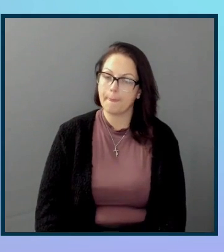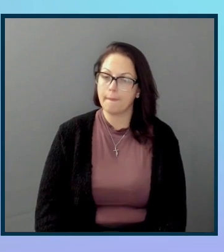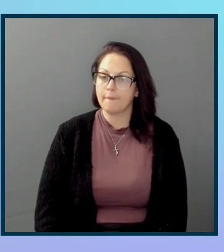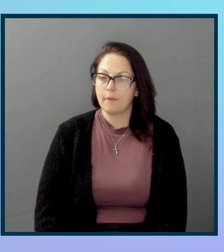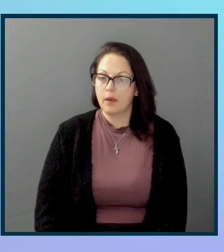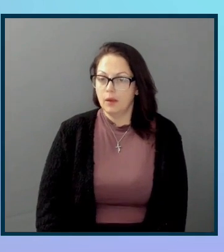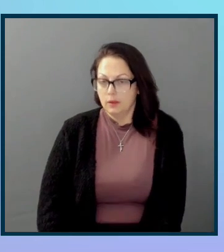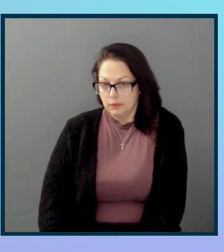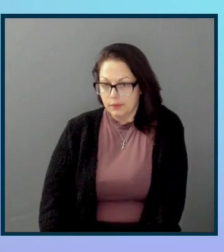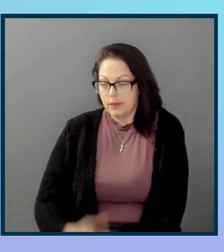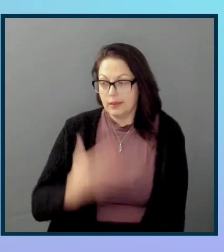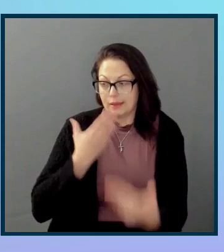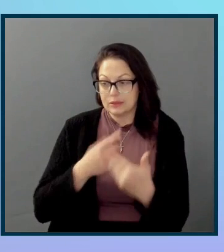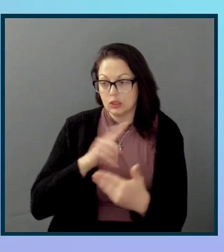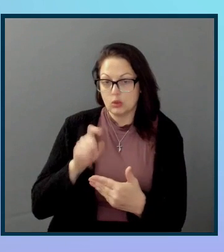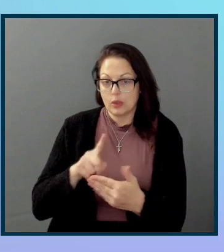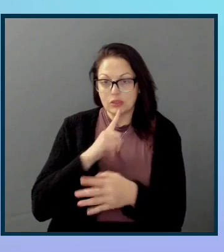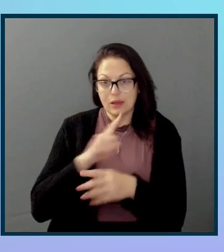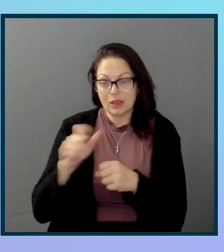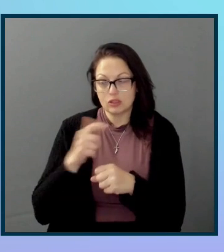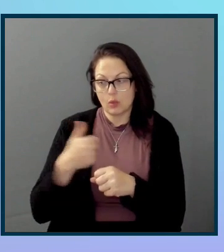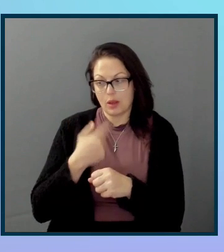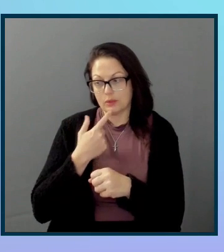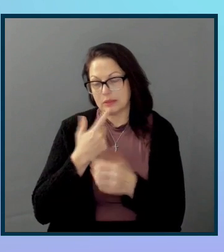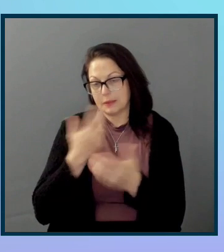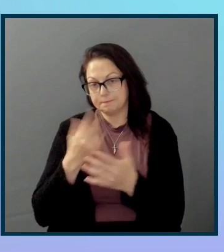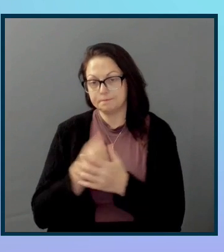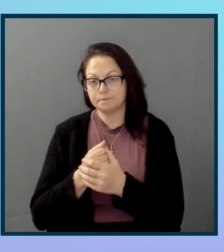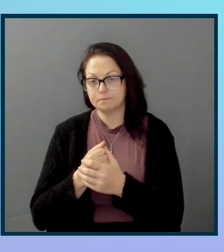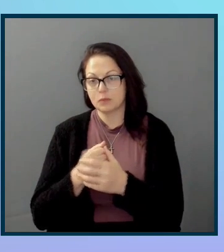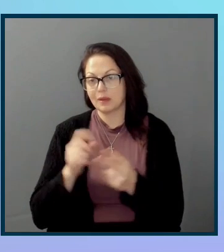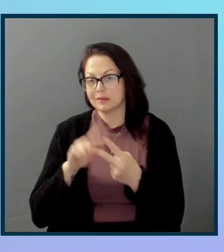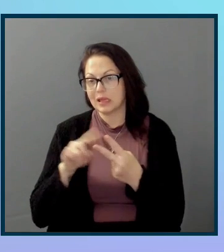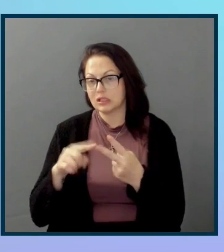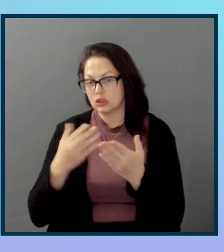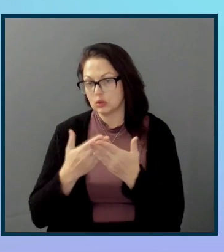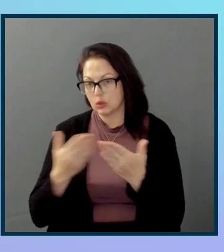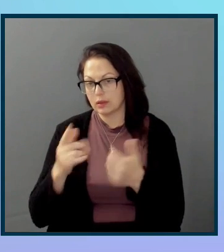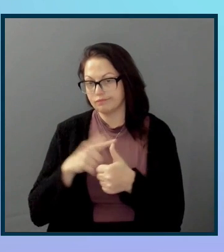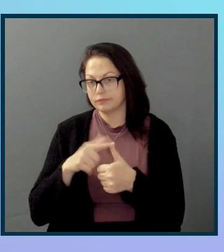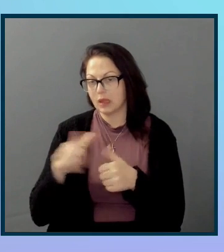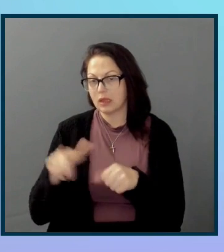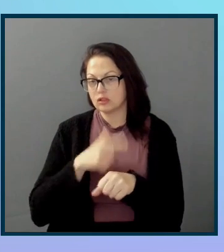And I think really what I would say is there's two things. There's long COVID